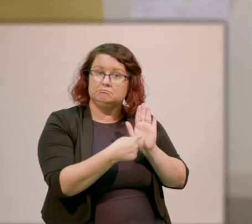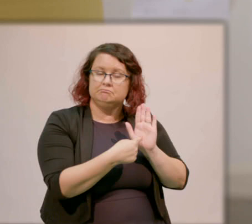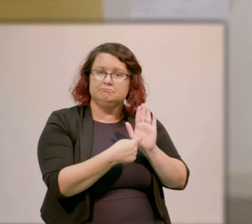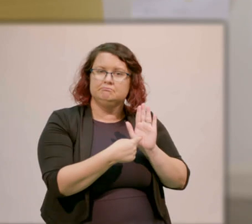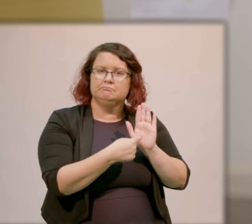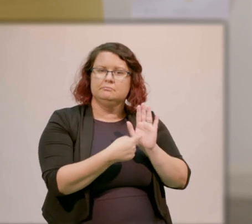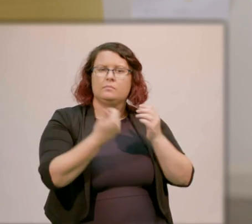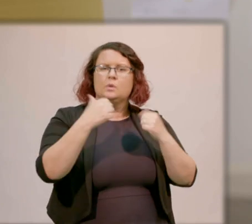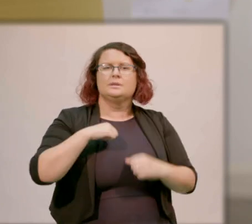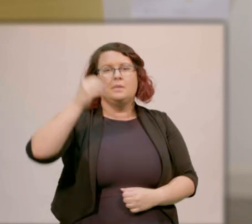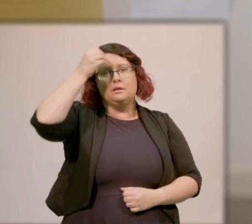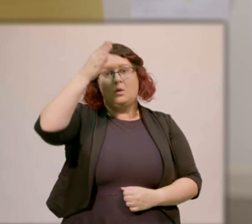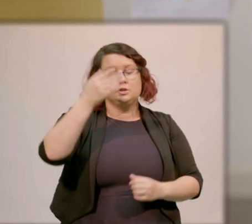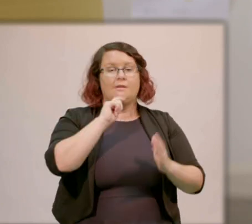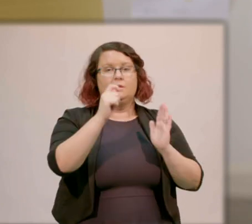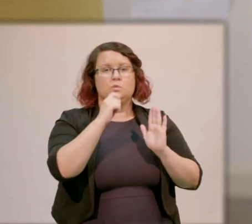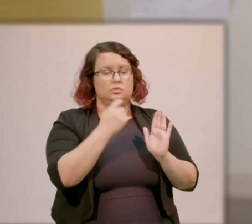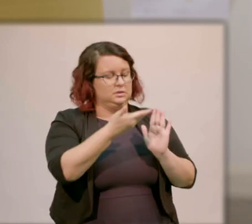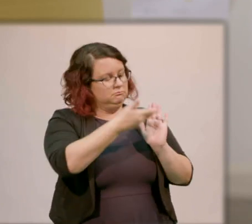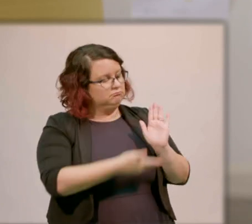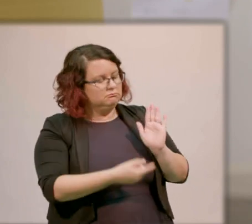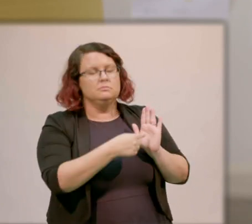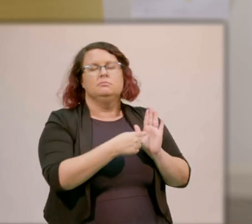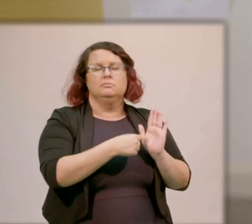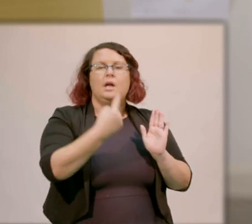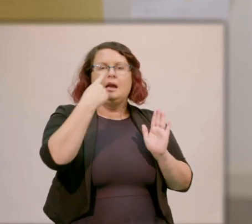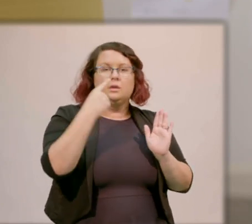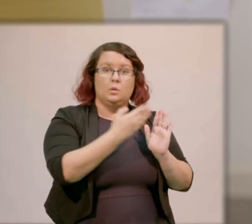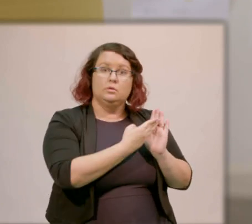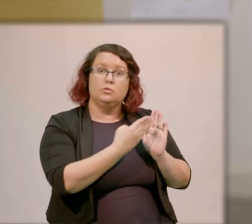Using my knowledge of news reports, I can look across the body of my report,